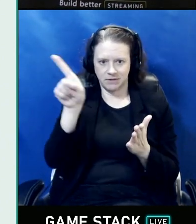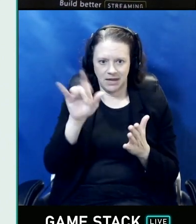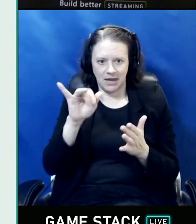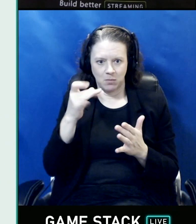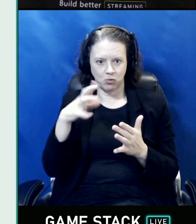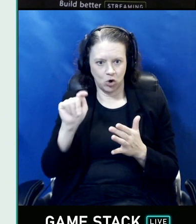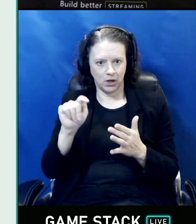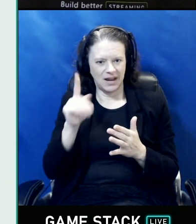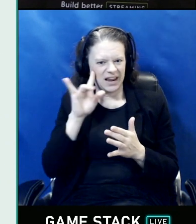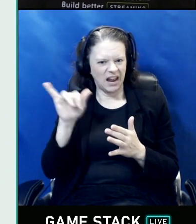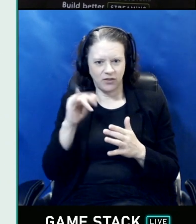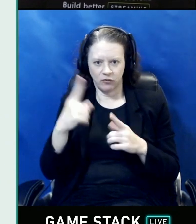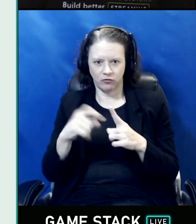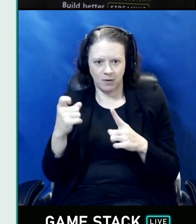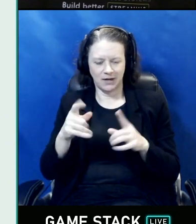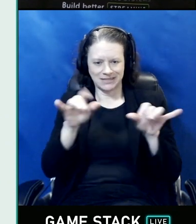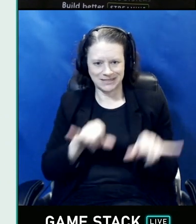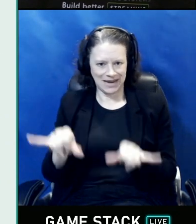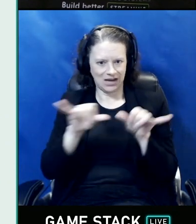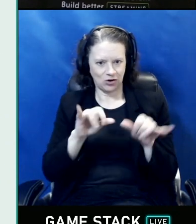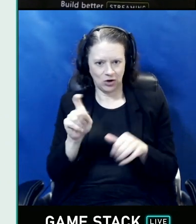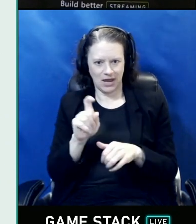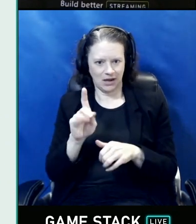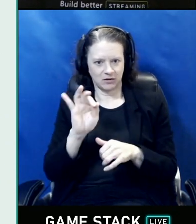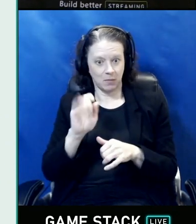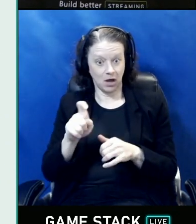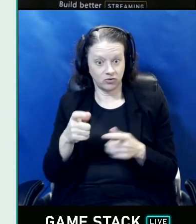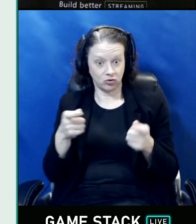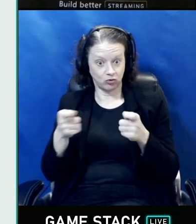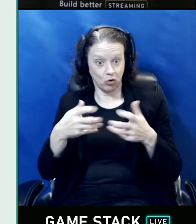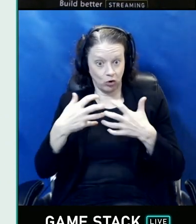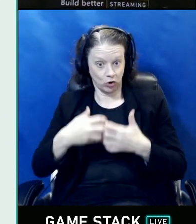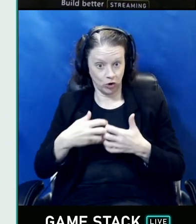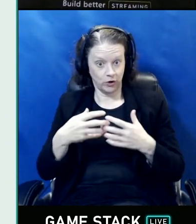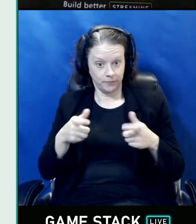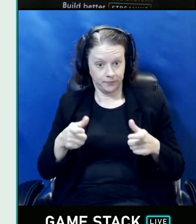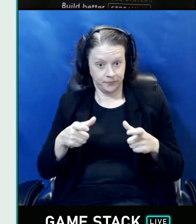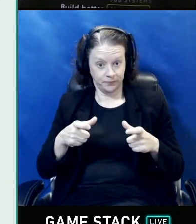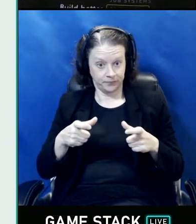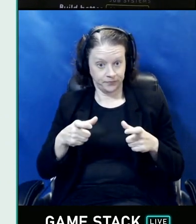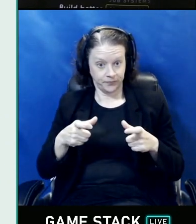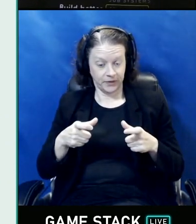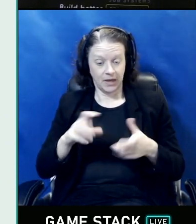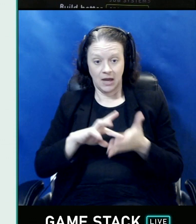were from a standard Xbox controller. This means that we didn't have to build touch overlays